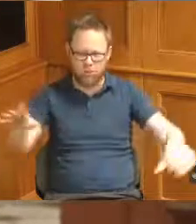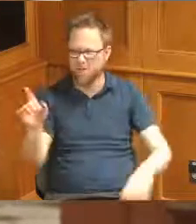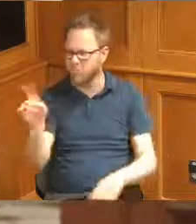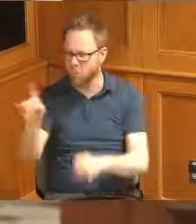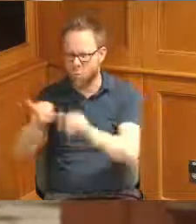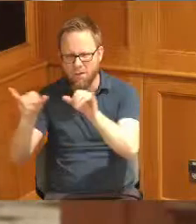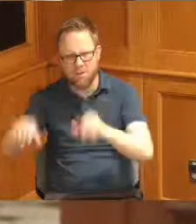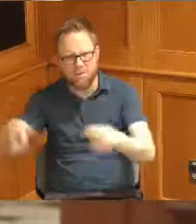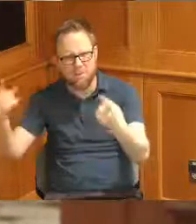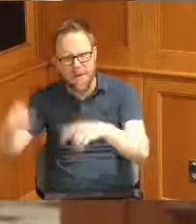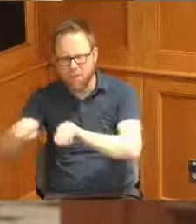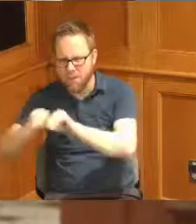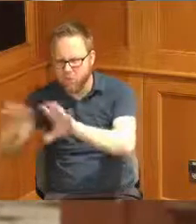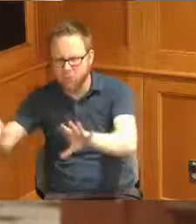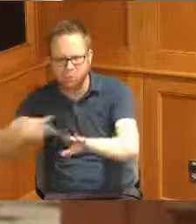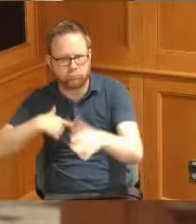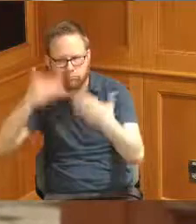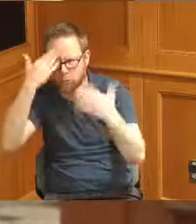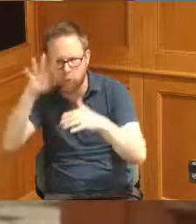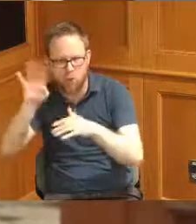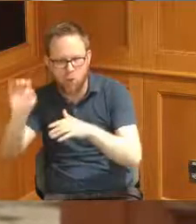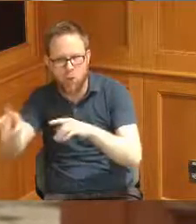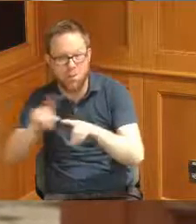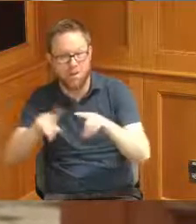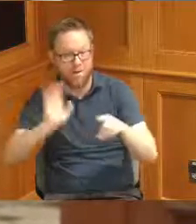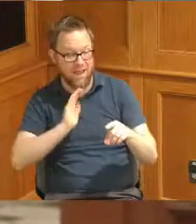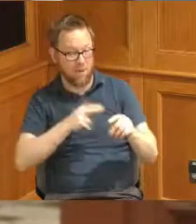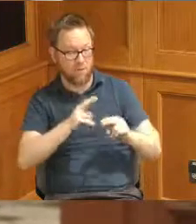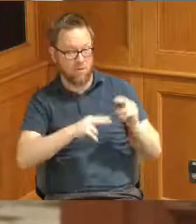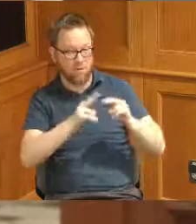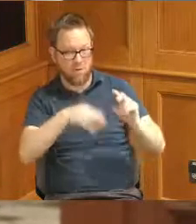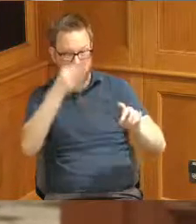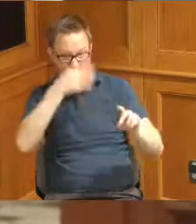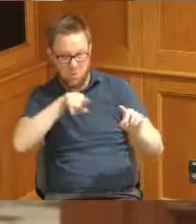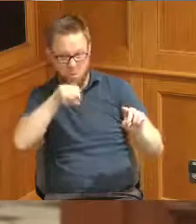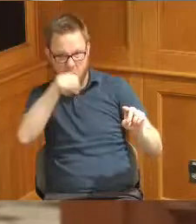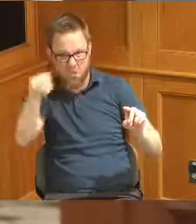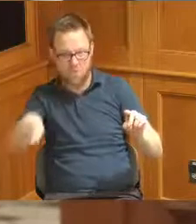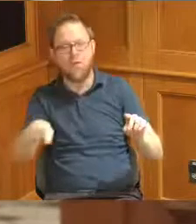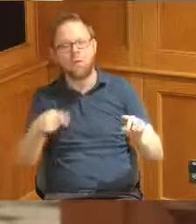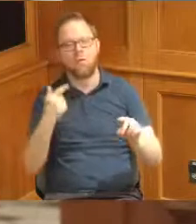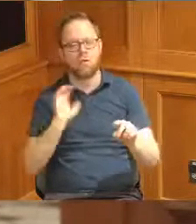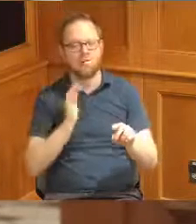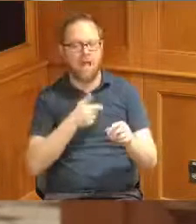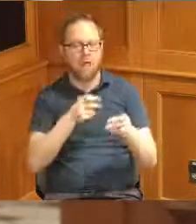close to our building because one of our 24-year veteran supervisors Karen Denning was on duty she